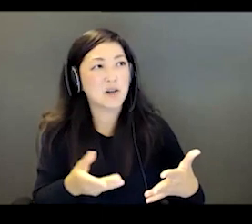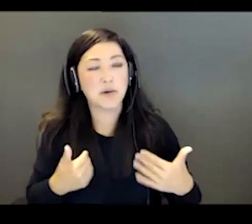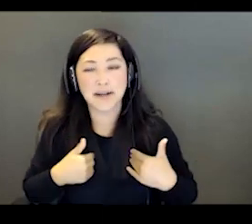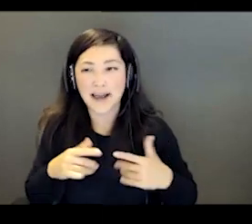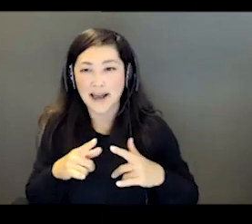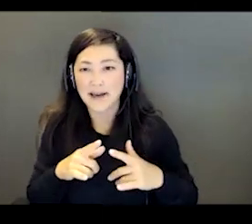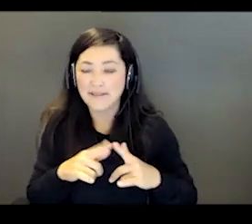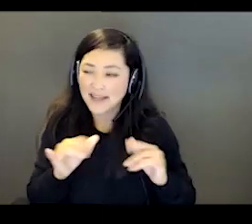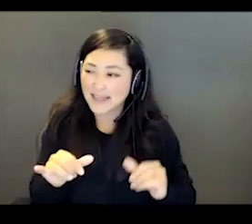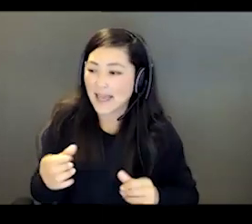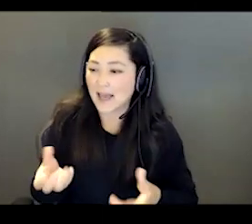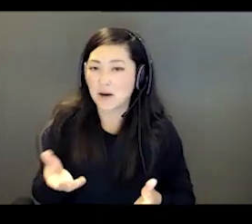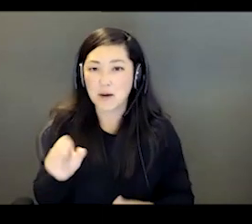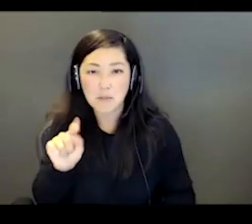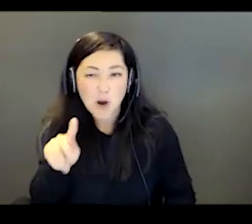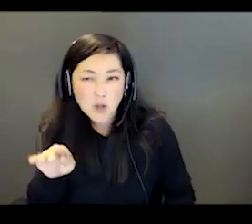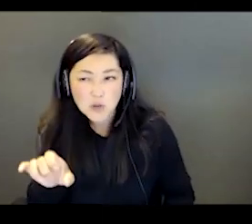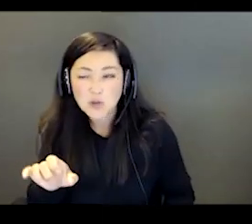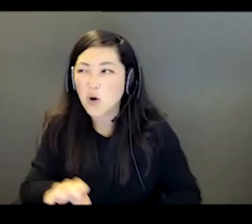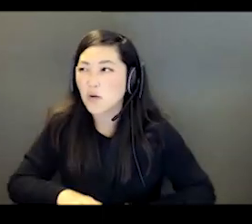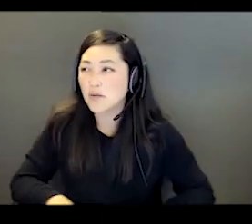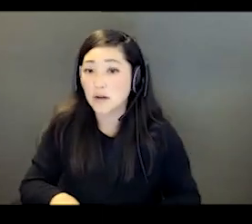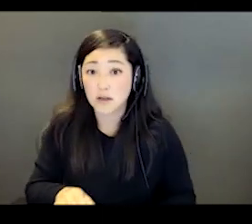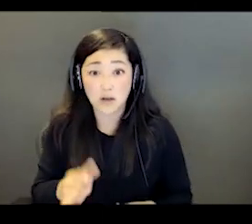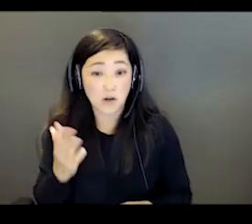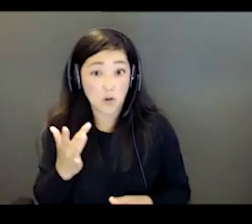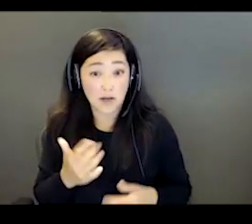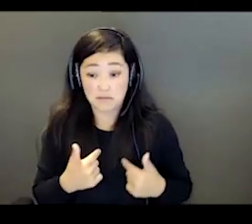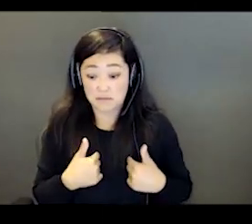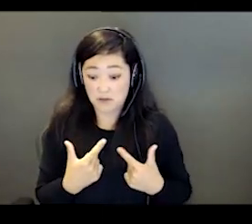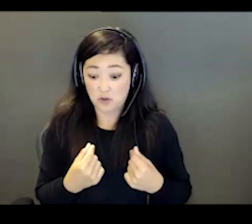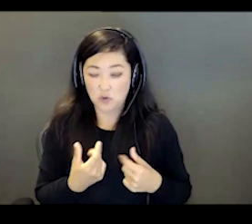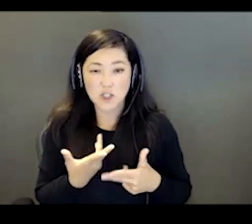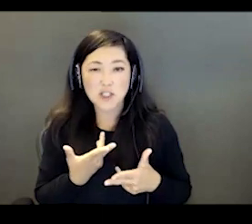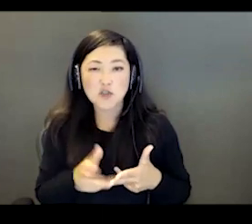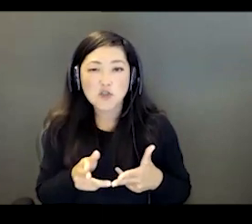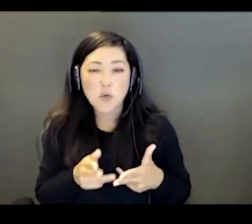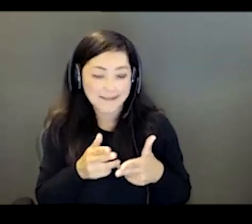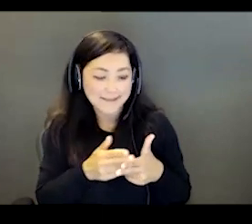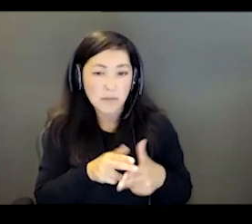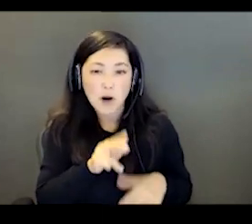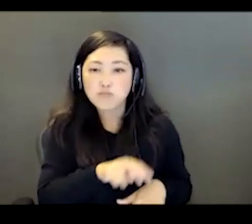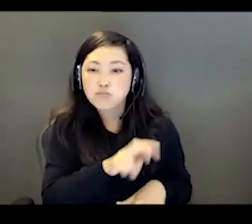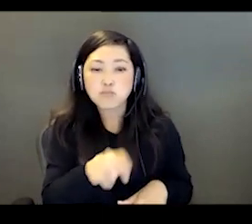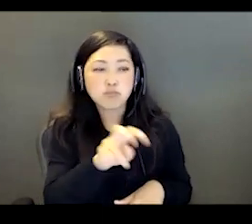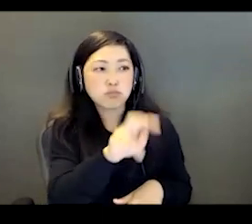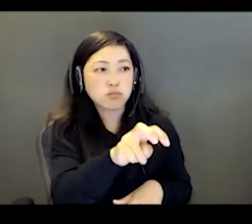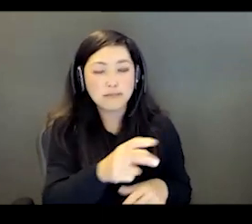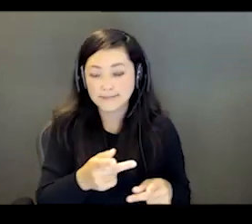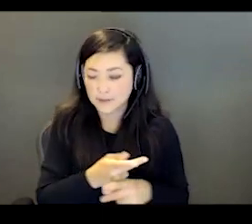We have all of those in mind. So Jeff doing a lot of smaller trips just. Figuring out what you can live with.